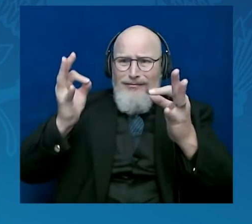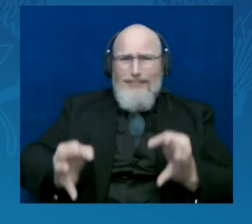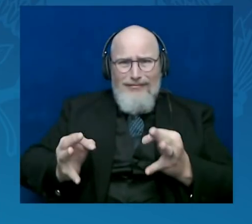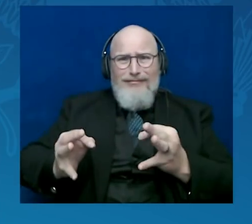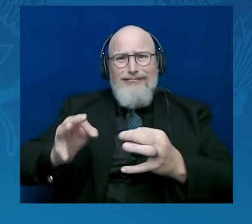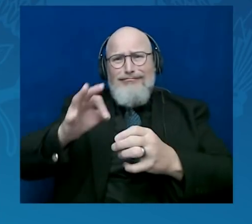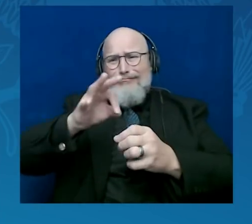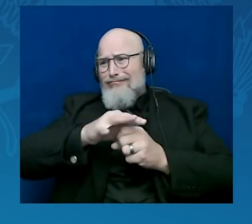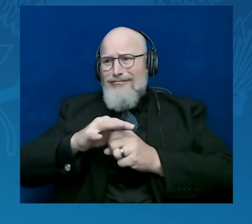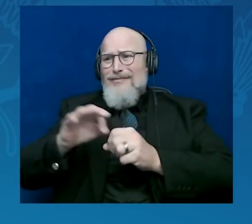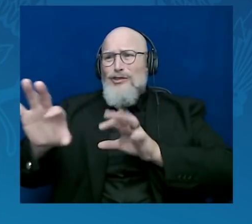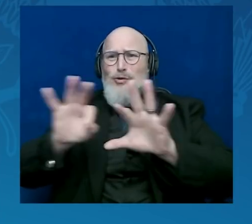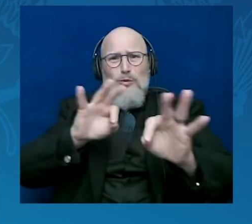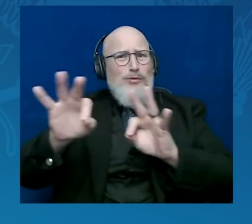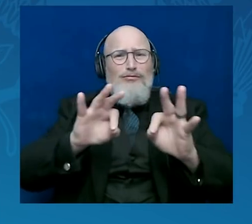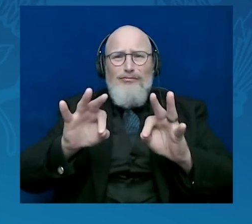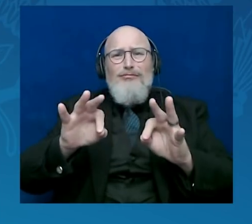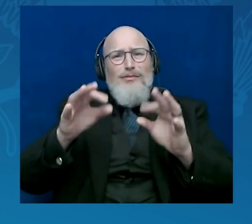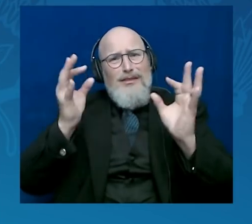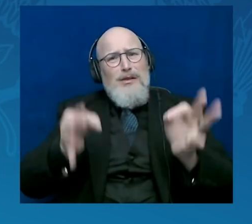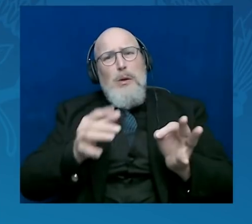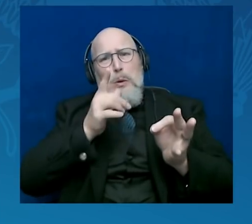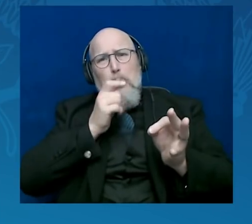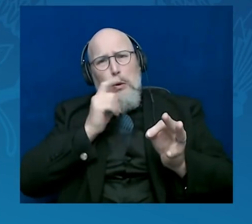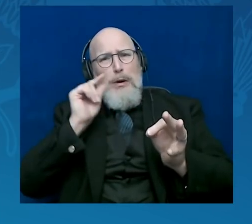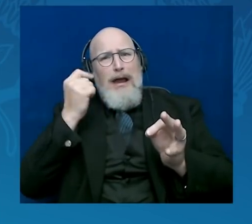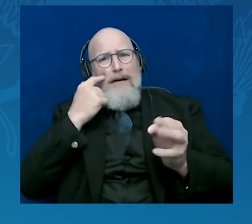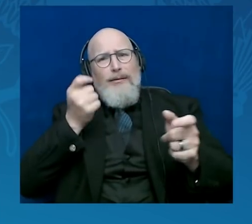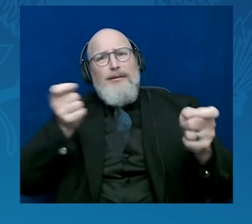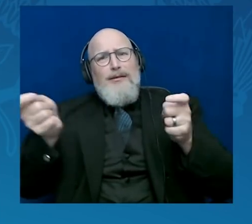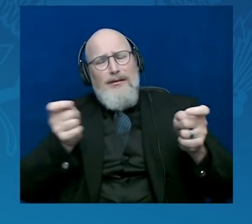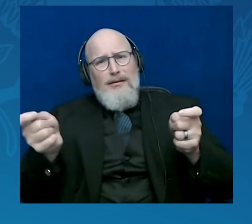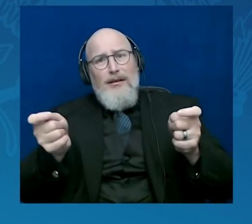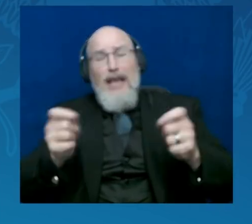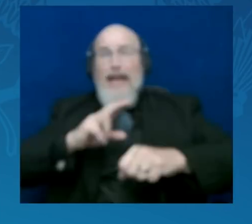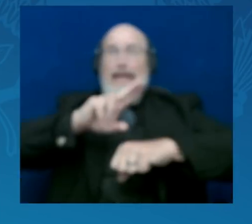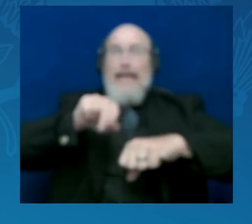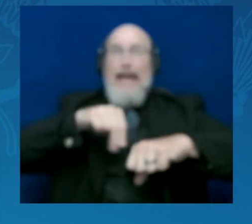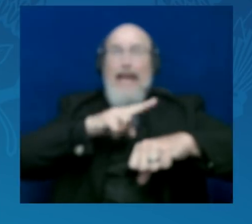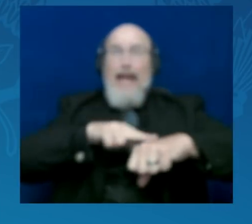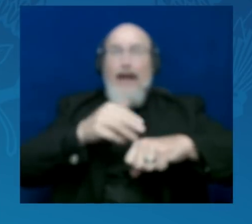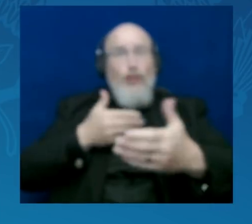that nations have a right to choose their own alliances;